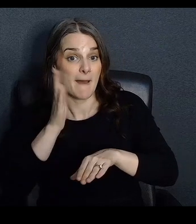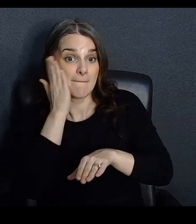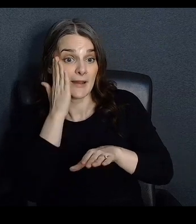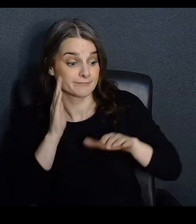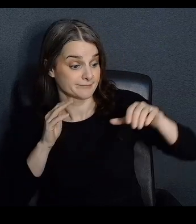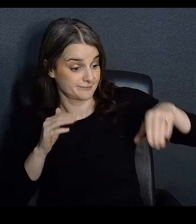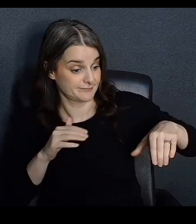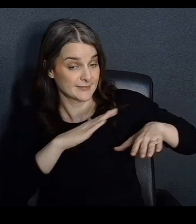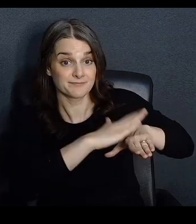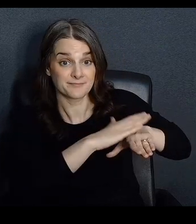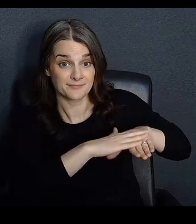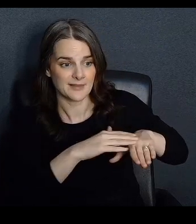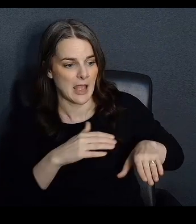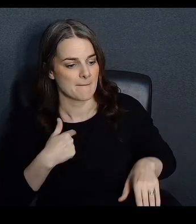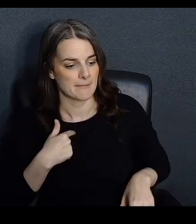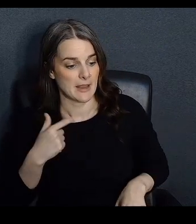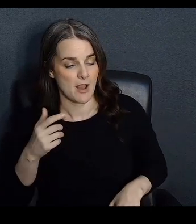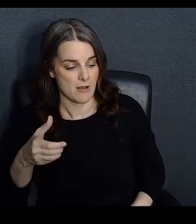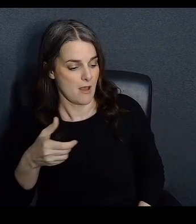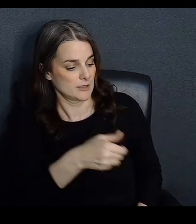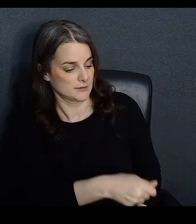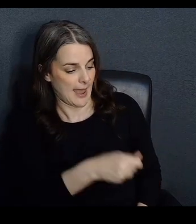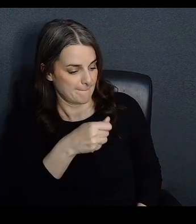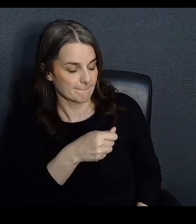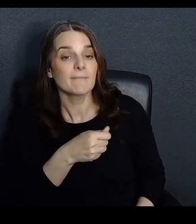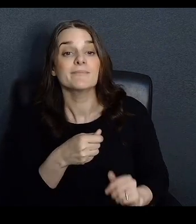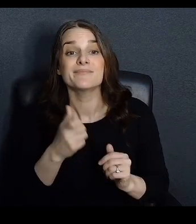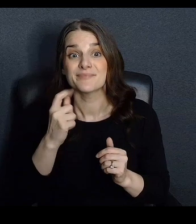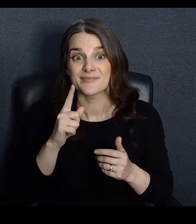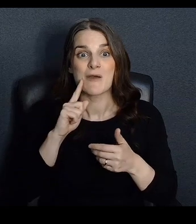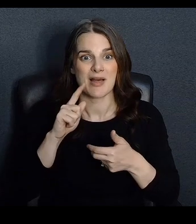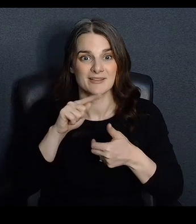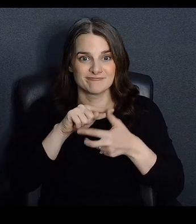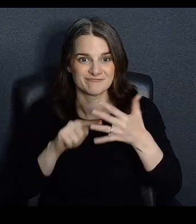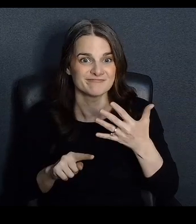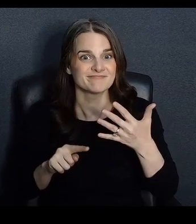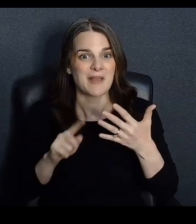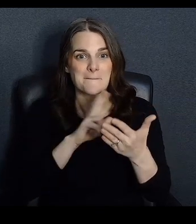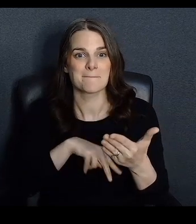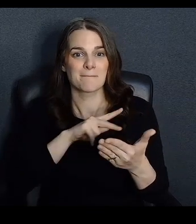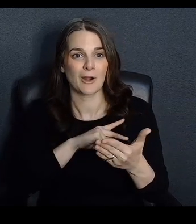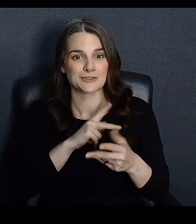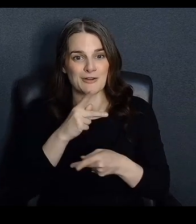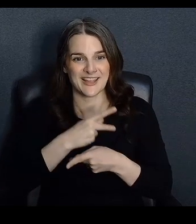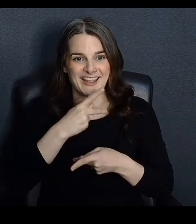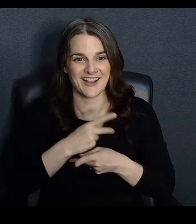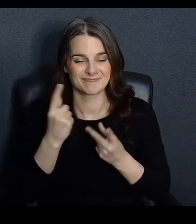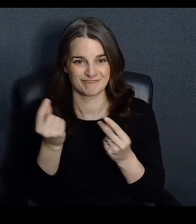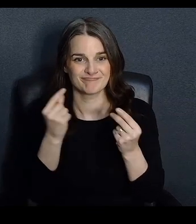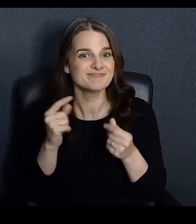So the actions triggered by that are going to be a checklist of personal care tasks is displayed on my phone.